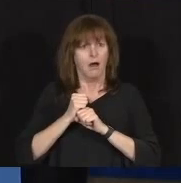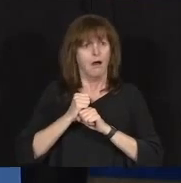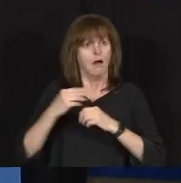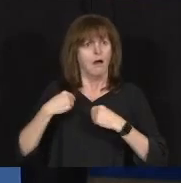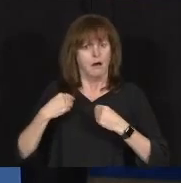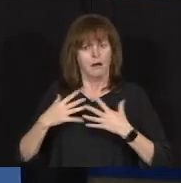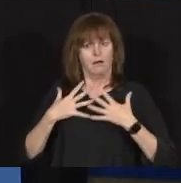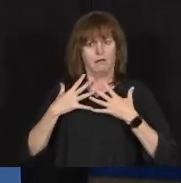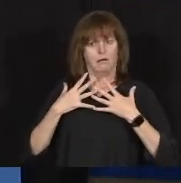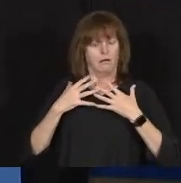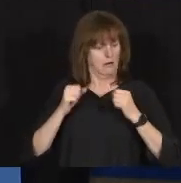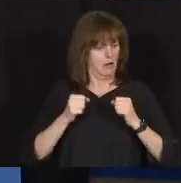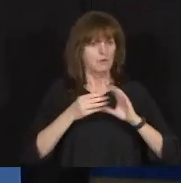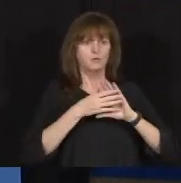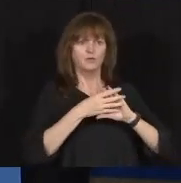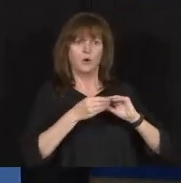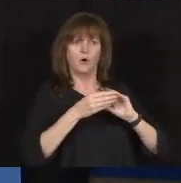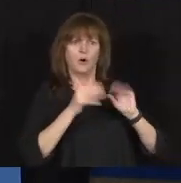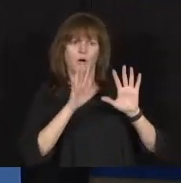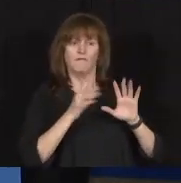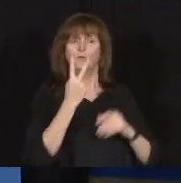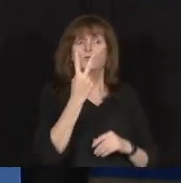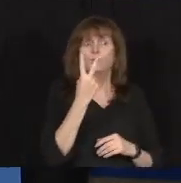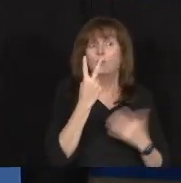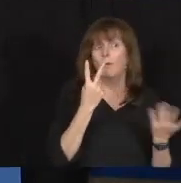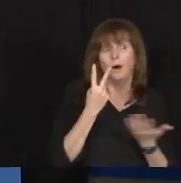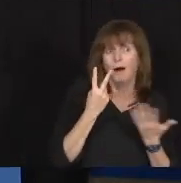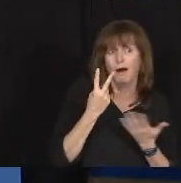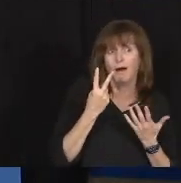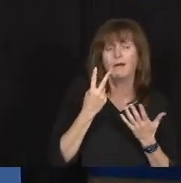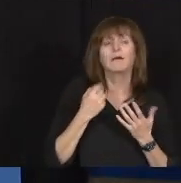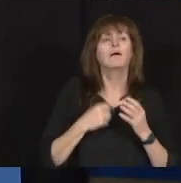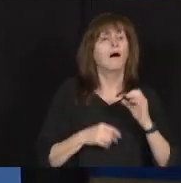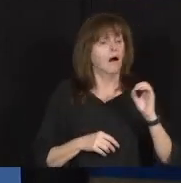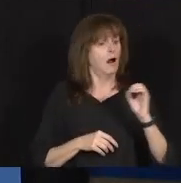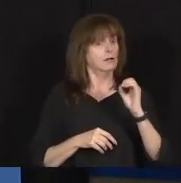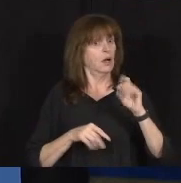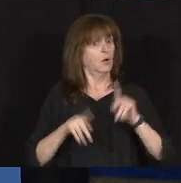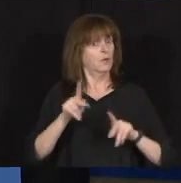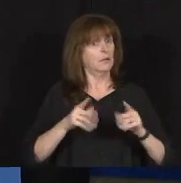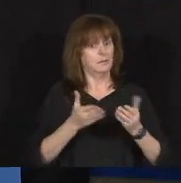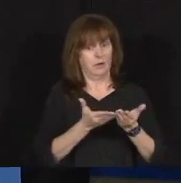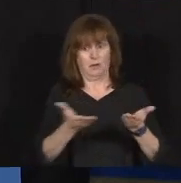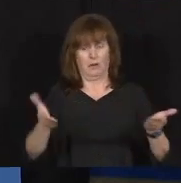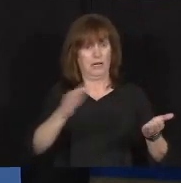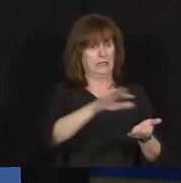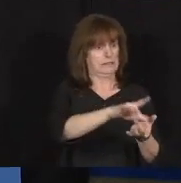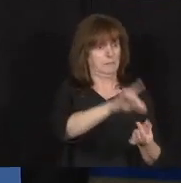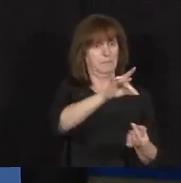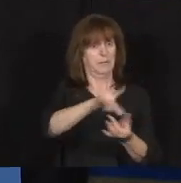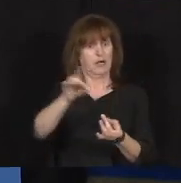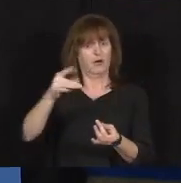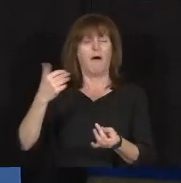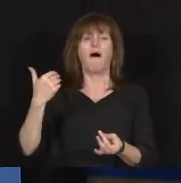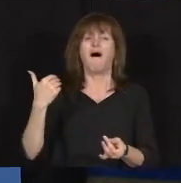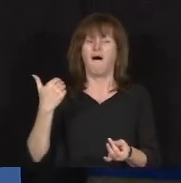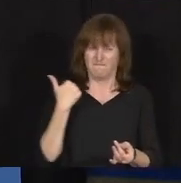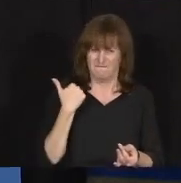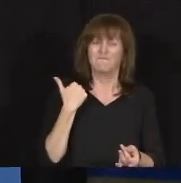i s the true spirit of the people of this province. Because as the reality of the challenge we face became more apparent,